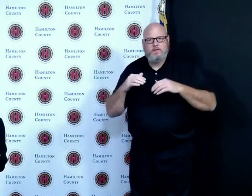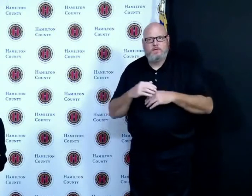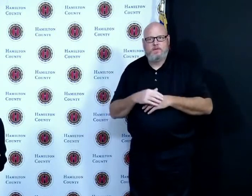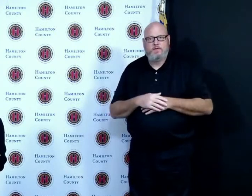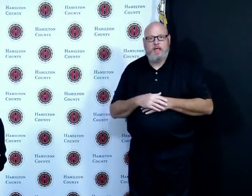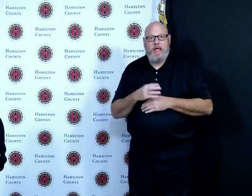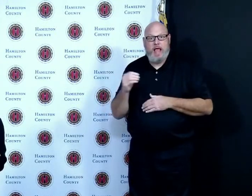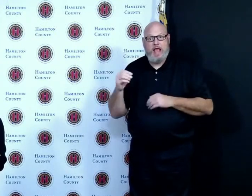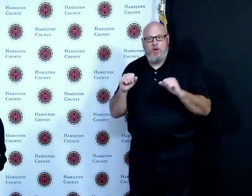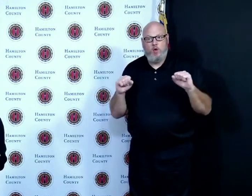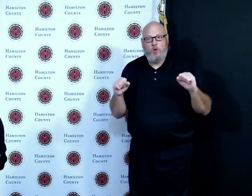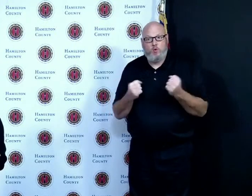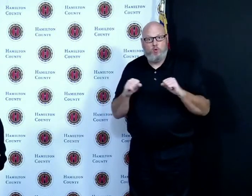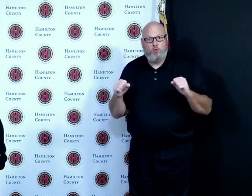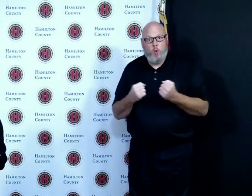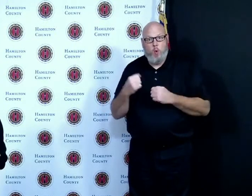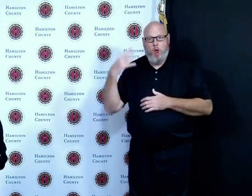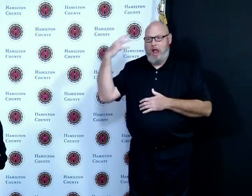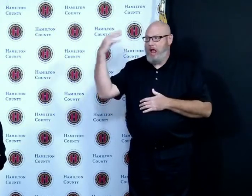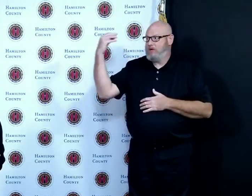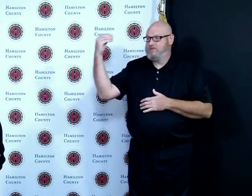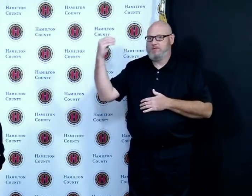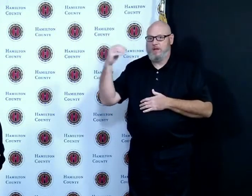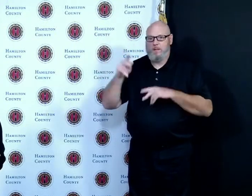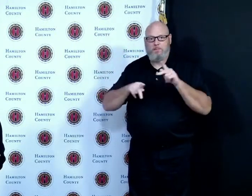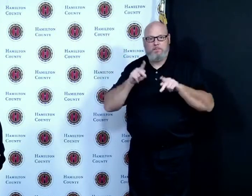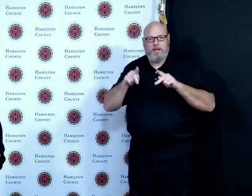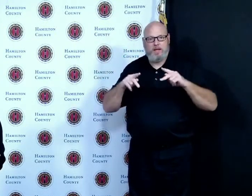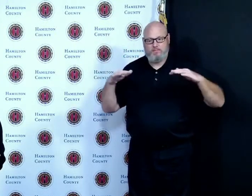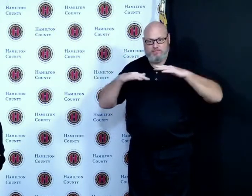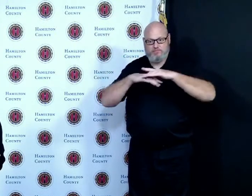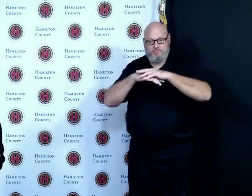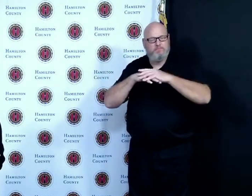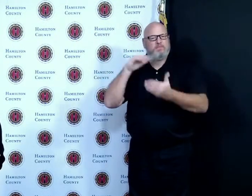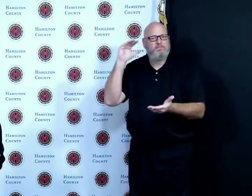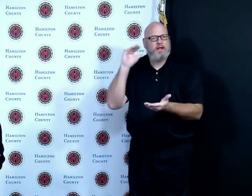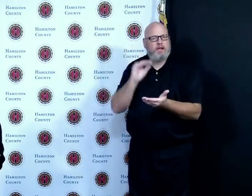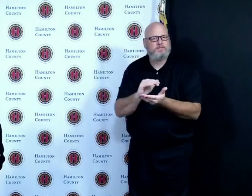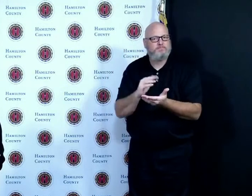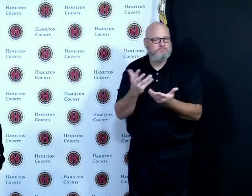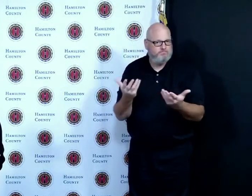whether getting a Covid-19 vaccine will prevent you from spreading the virus to others